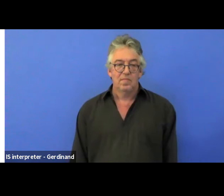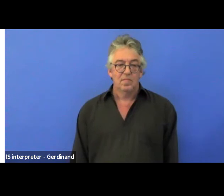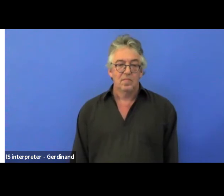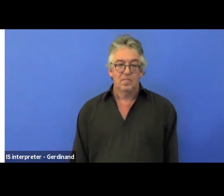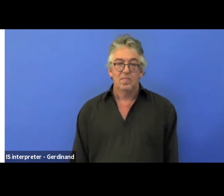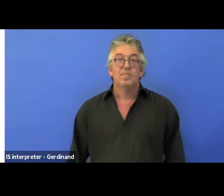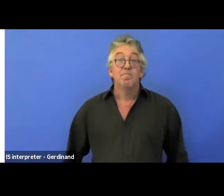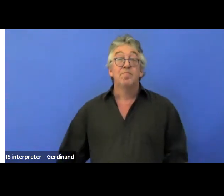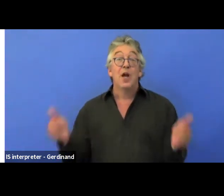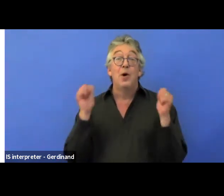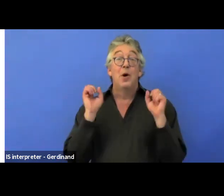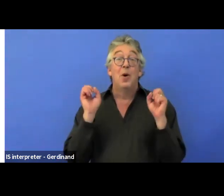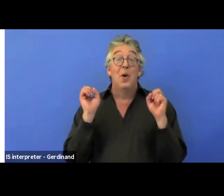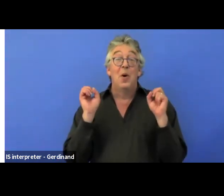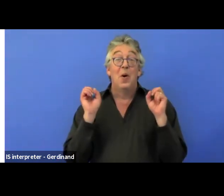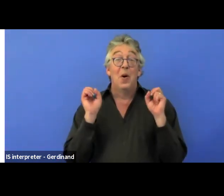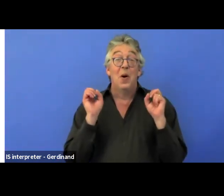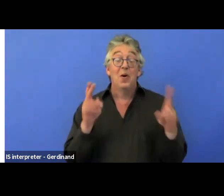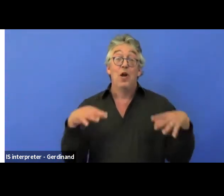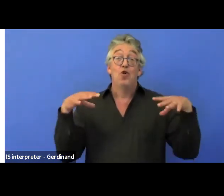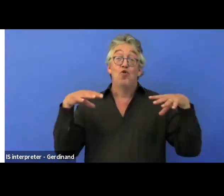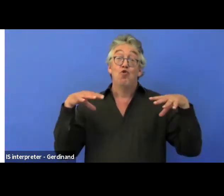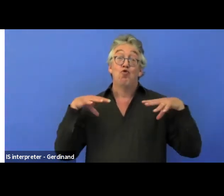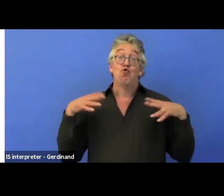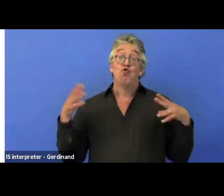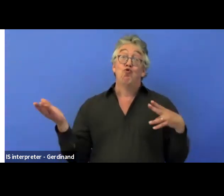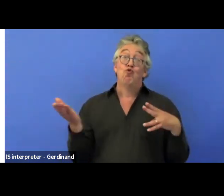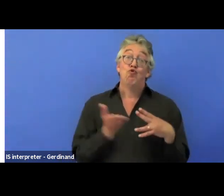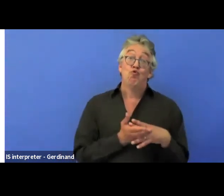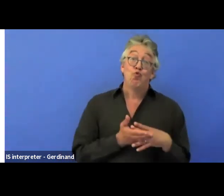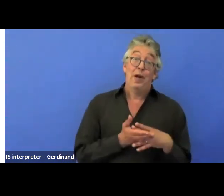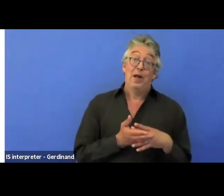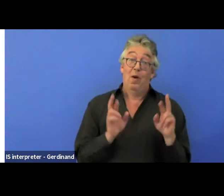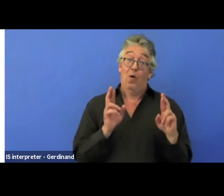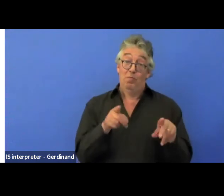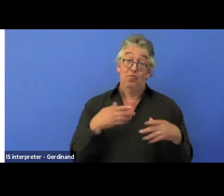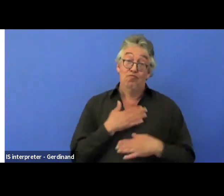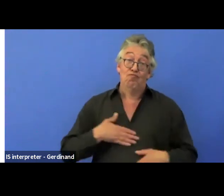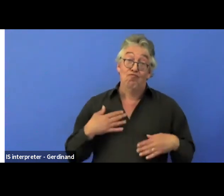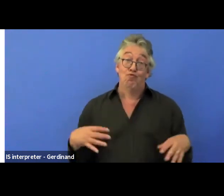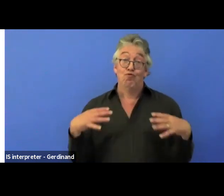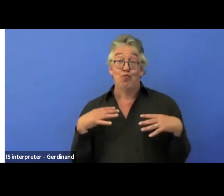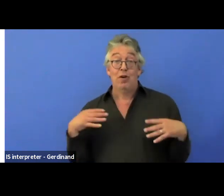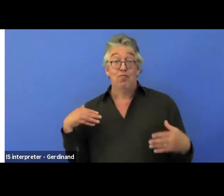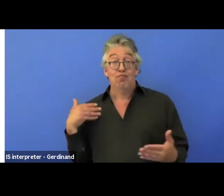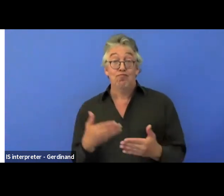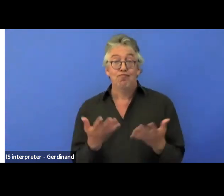Okay. Our break is over. I hope you had a nice break and are ready to continue our webinar.